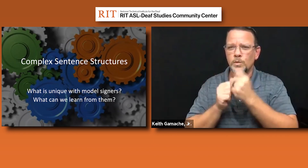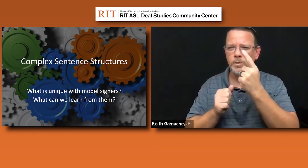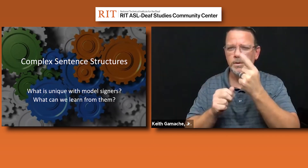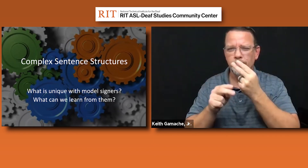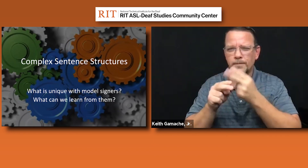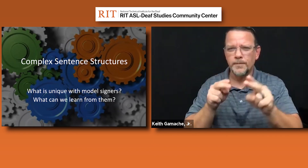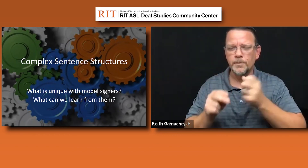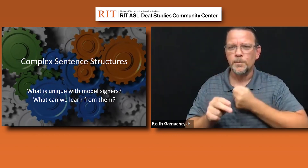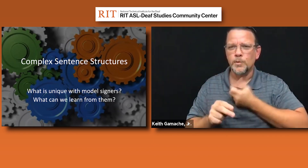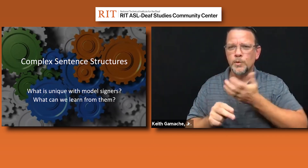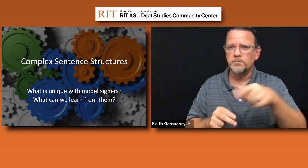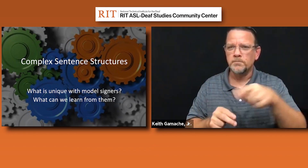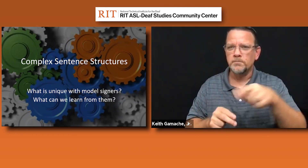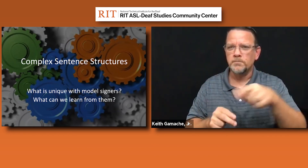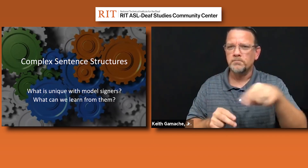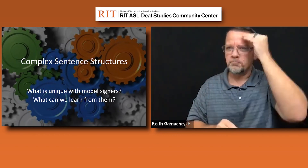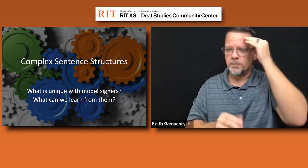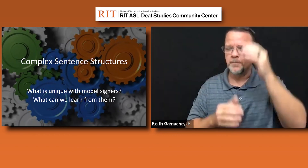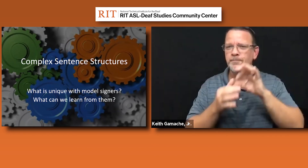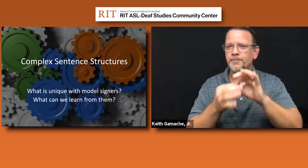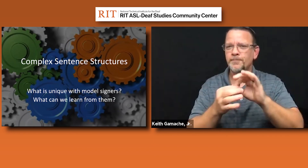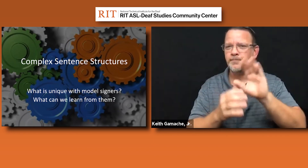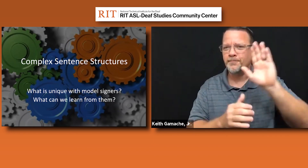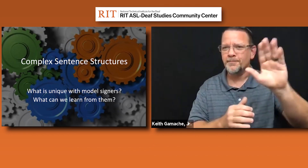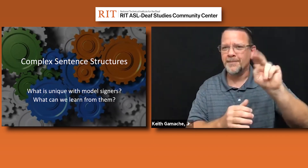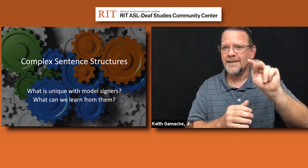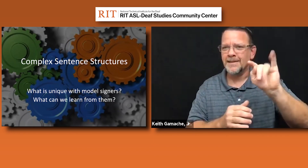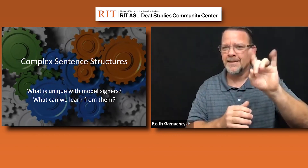So that was my presentation, and I'd like to end now